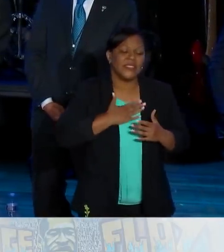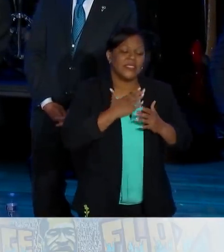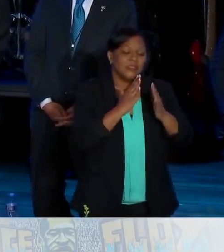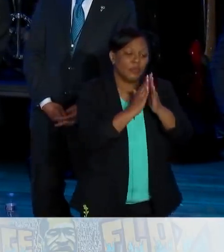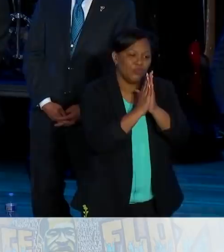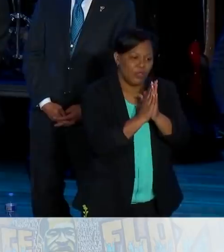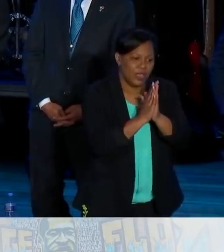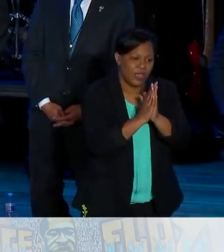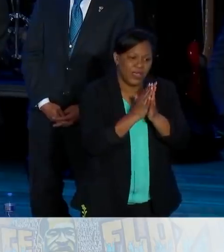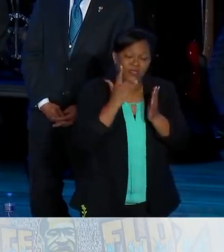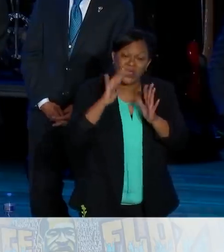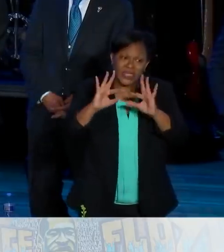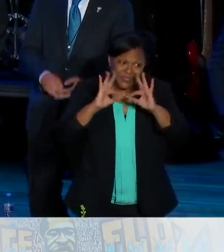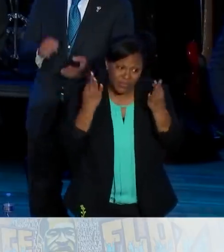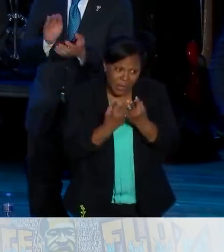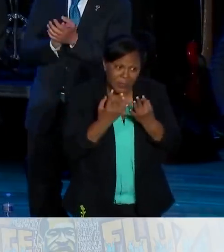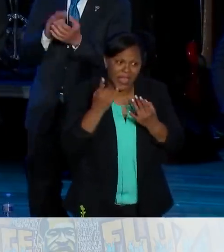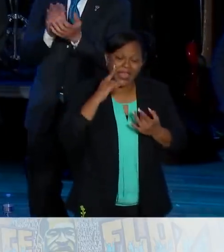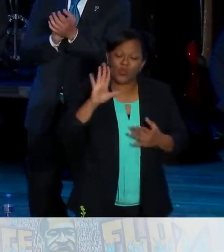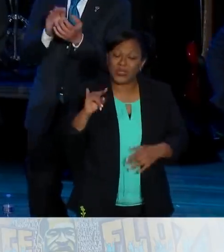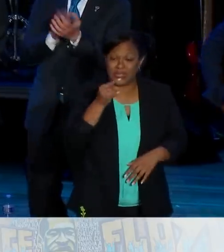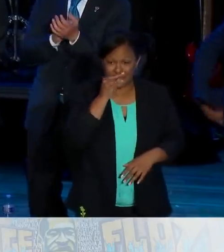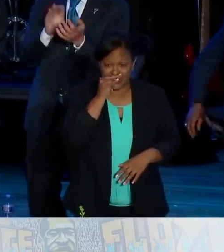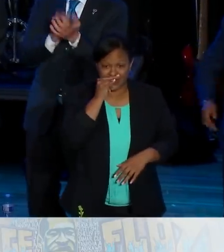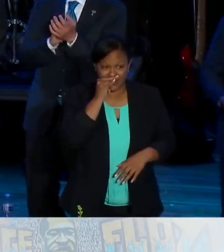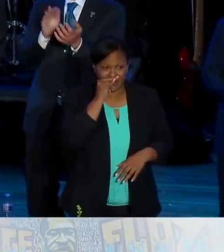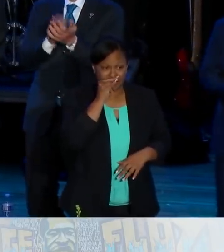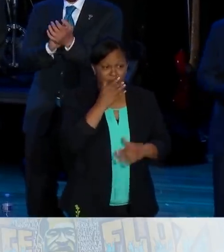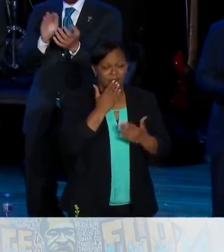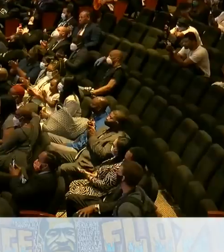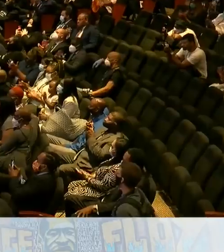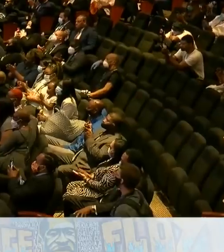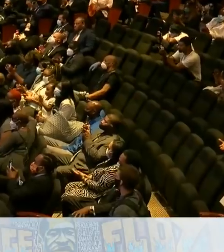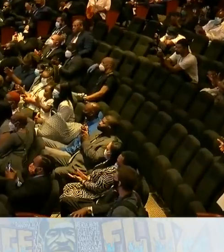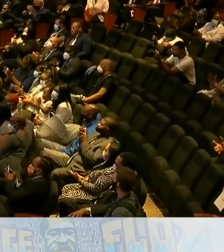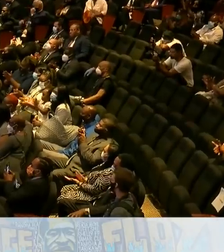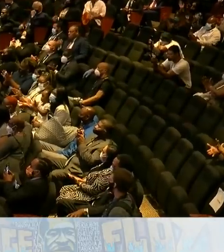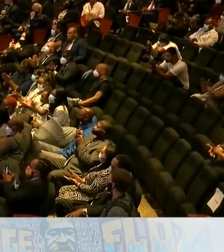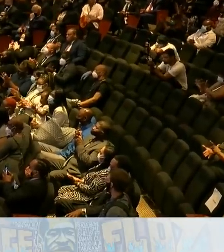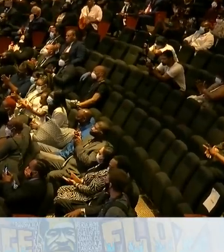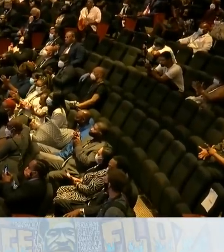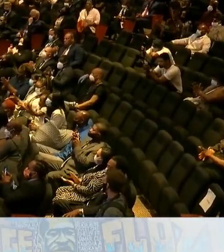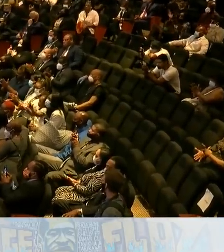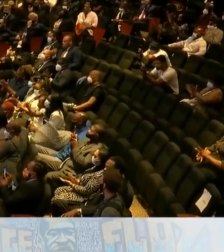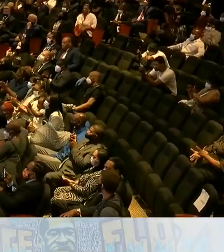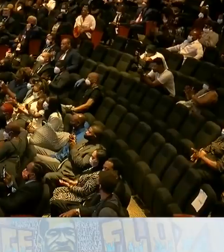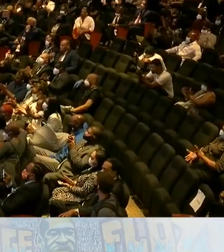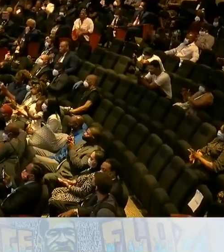ON GEORGE'S BEHALF, OR PERRY AS WE CALL HIM, I ASK THAT YOU PRAY